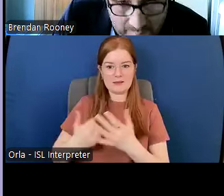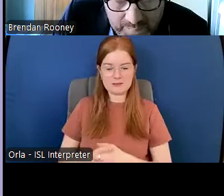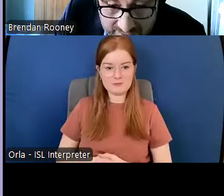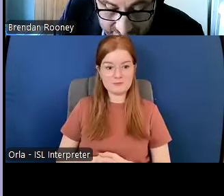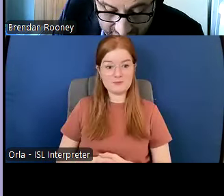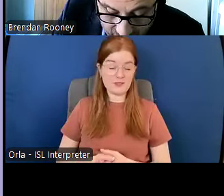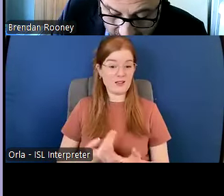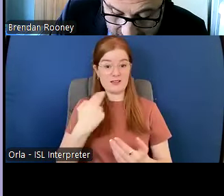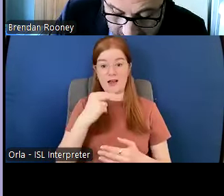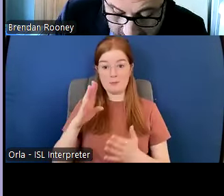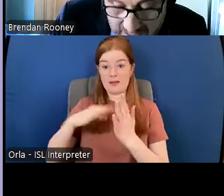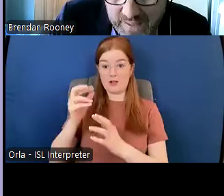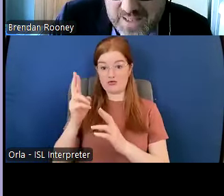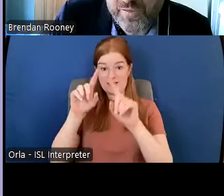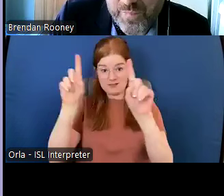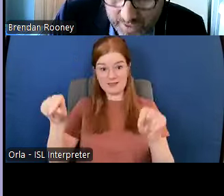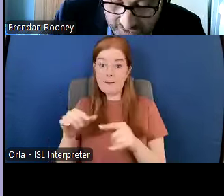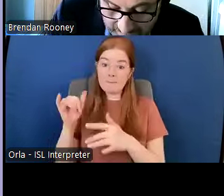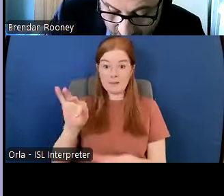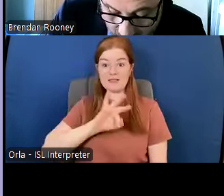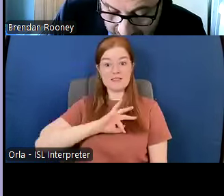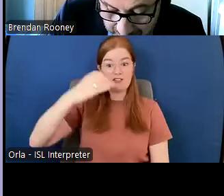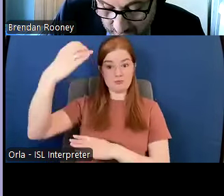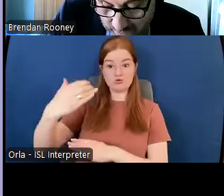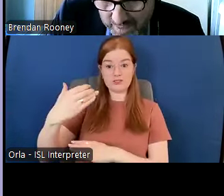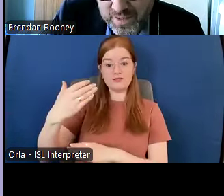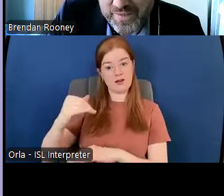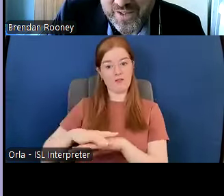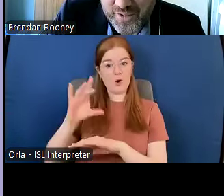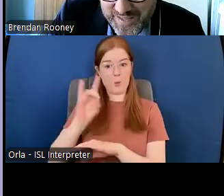charming painting on the right may be a self portrait of Hone with her beloved dog